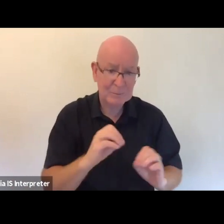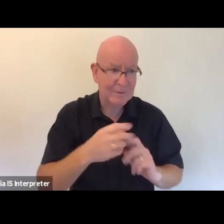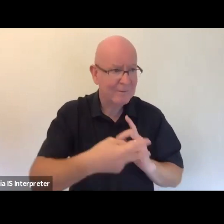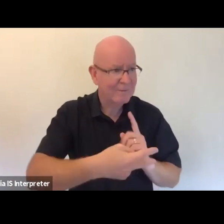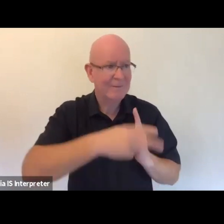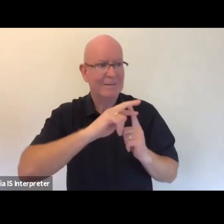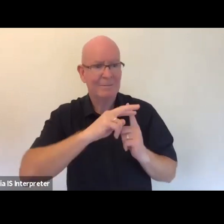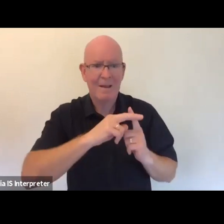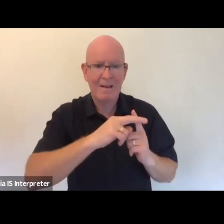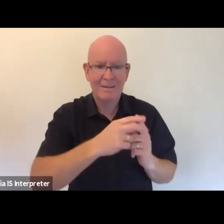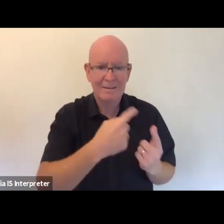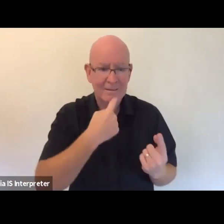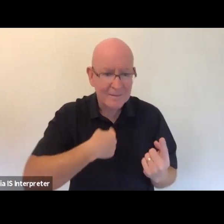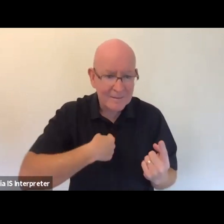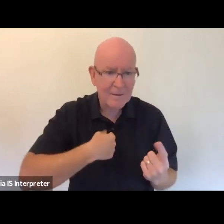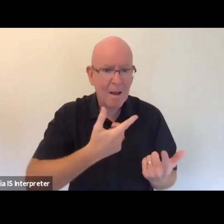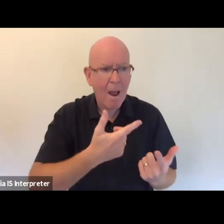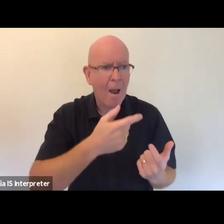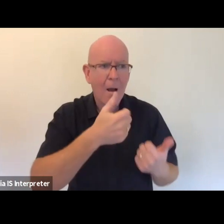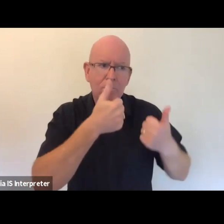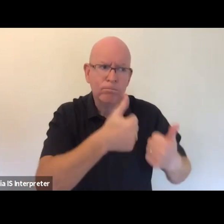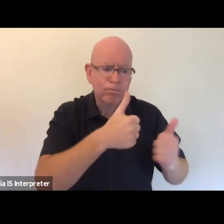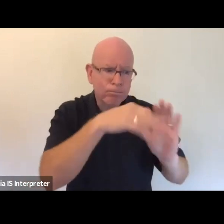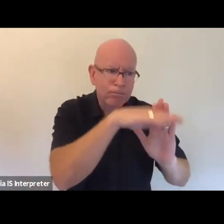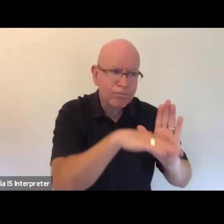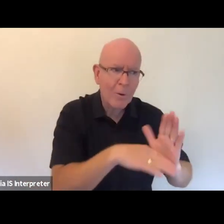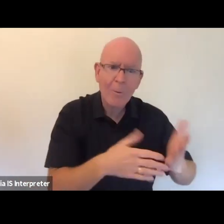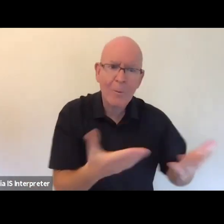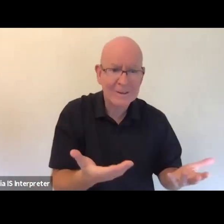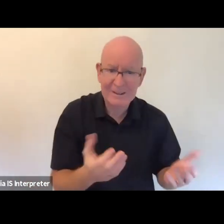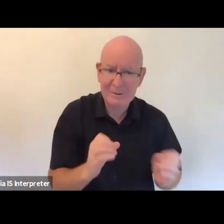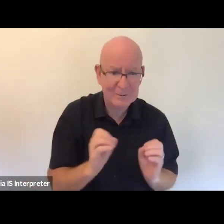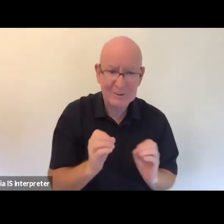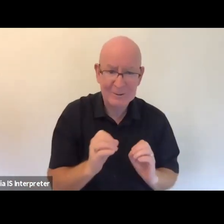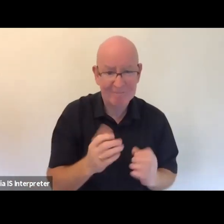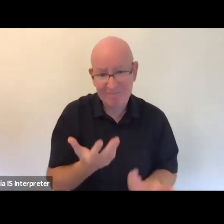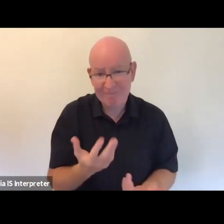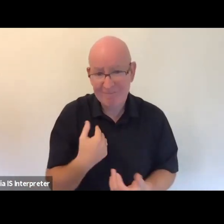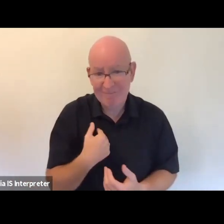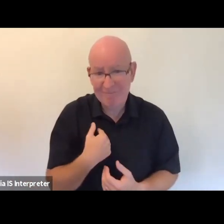and this is very, very dangerous. I think moving forward, social protection systems